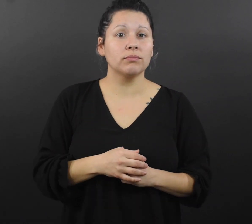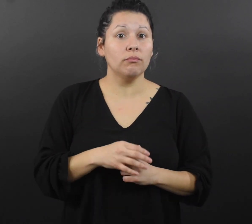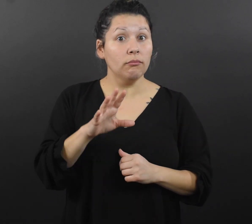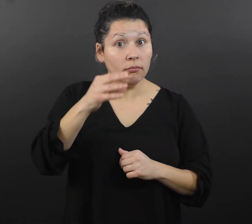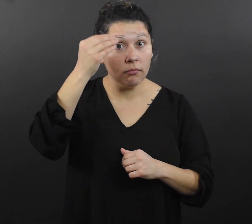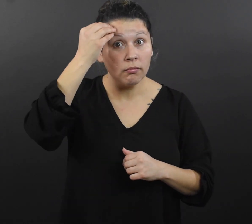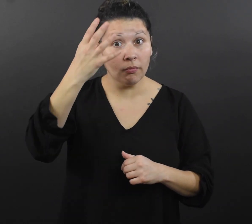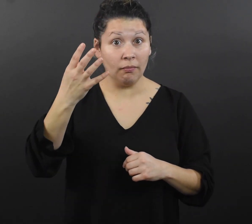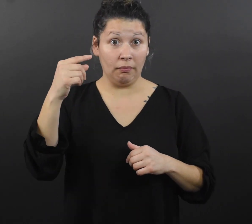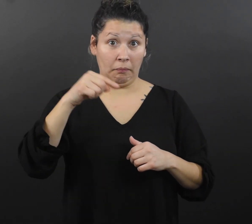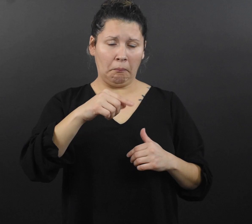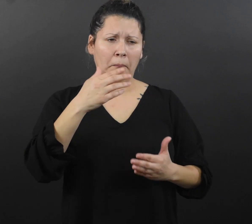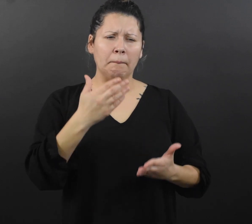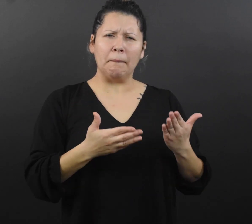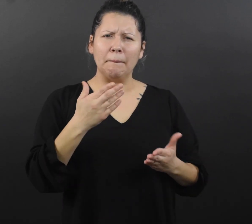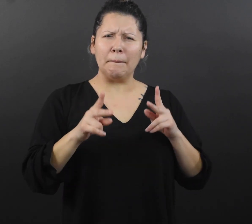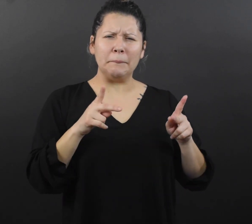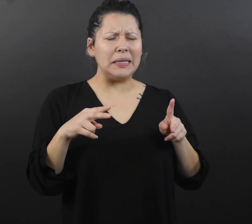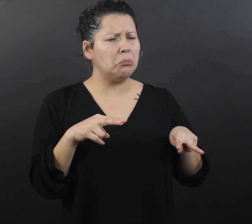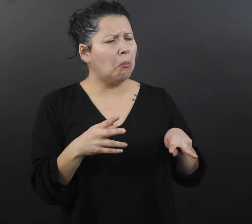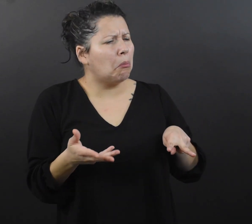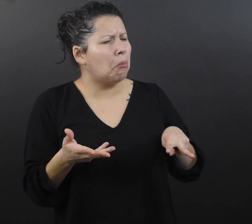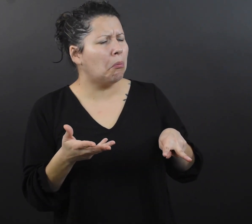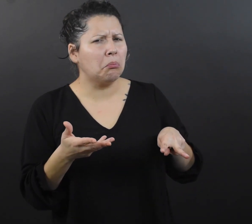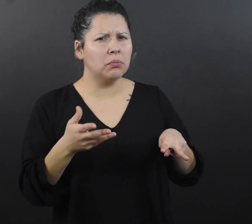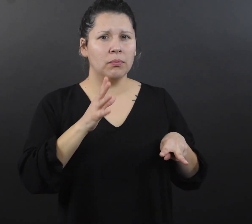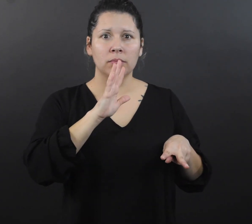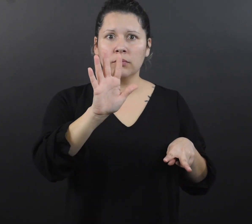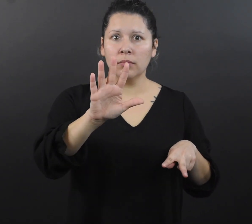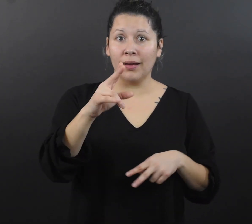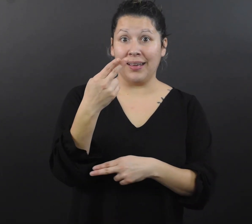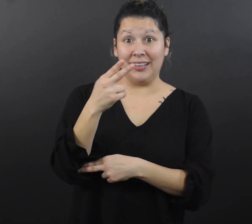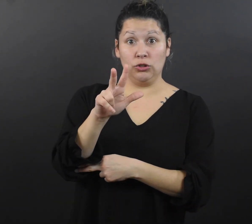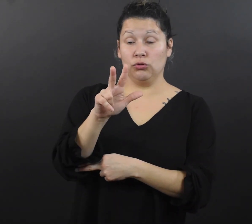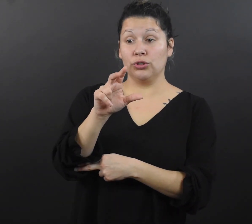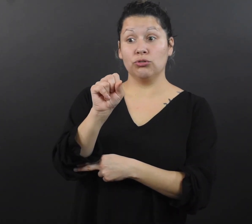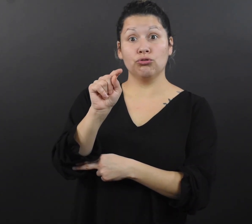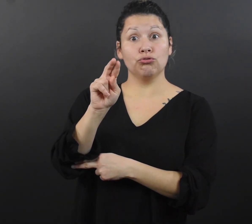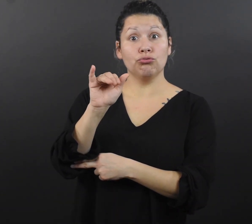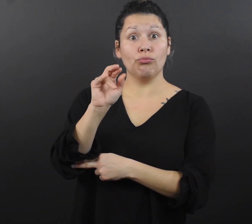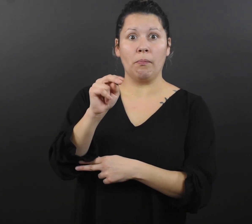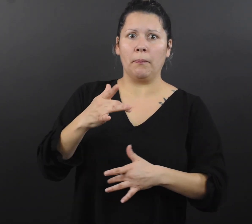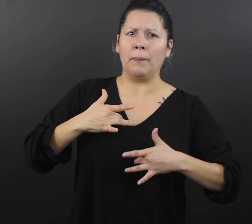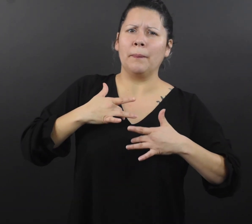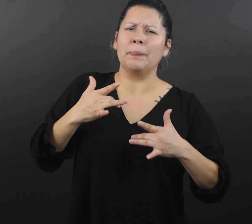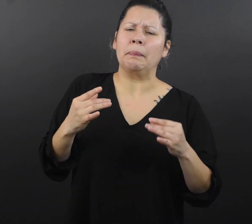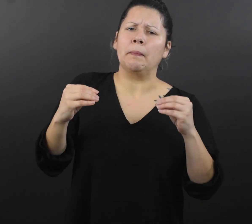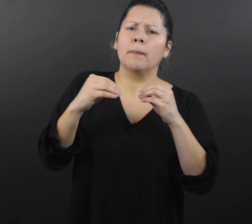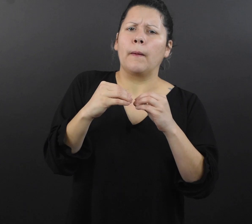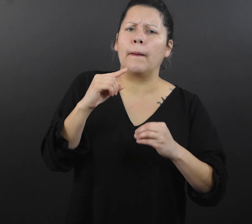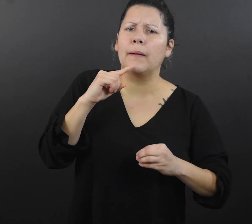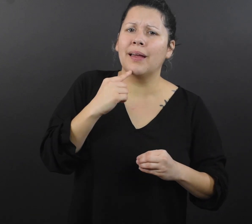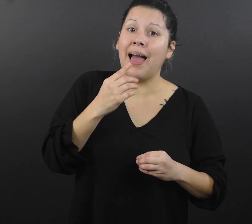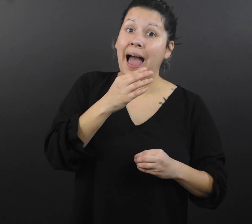While that might not mean a lot to people, the H3 strain tends to be a little more severe and hits